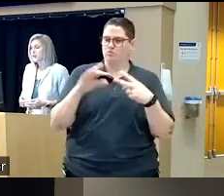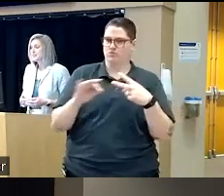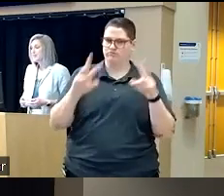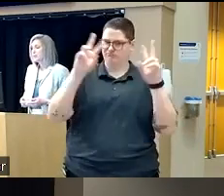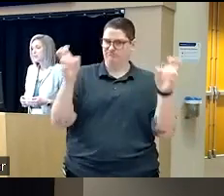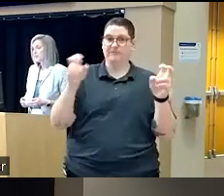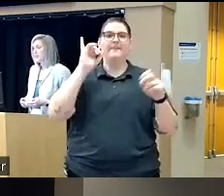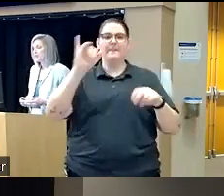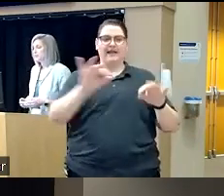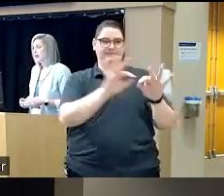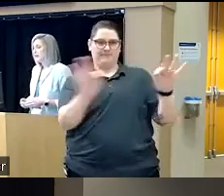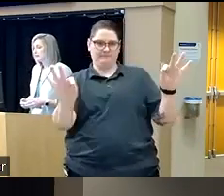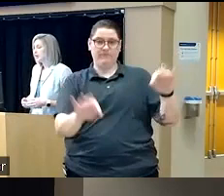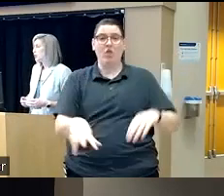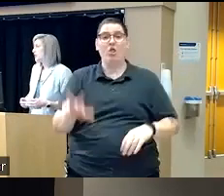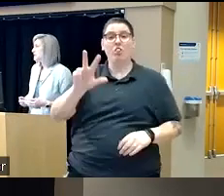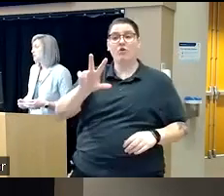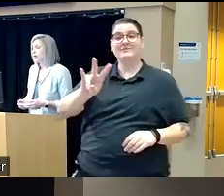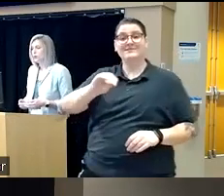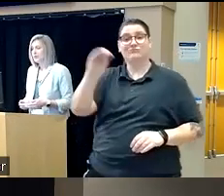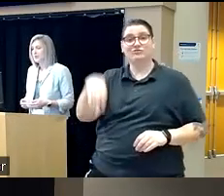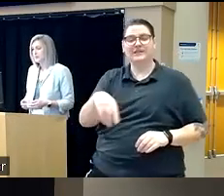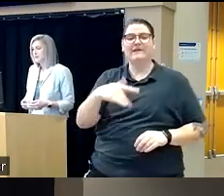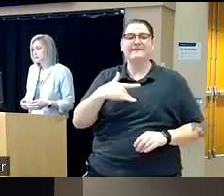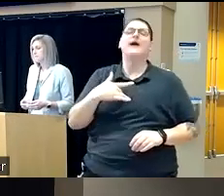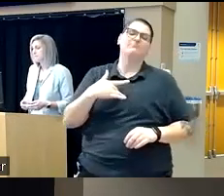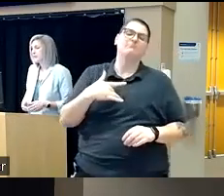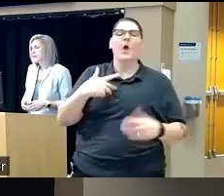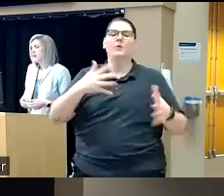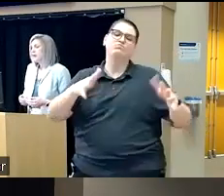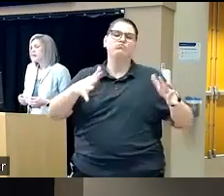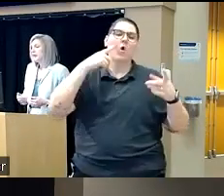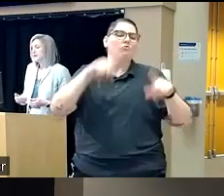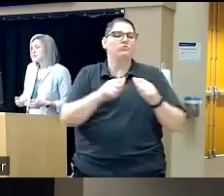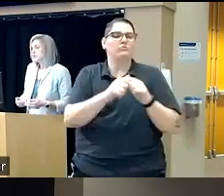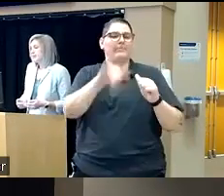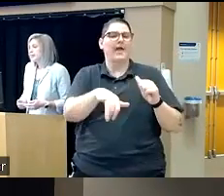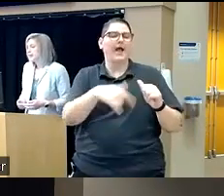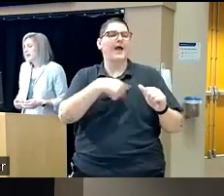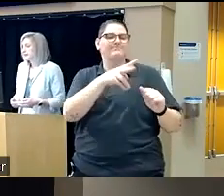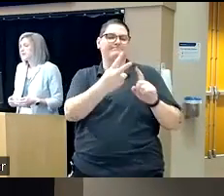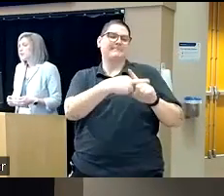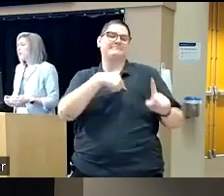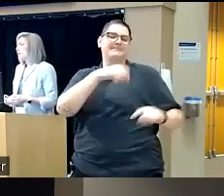37 percent of respondents agreed somewhat with that statement Additionally the impacts of the